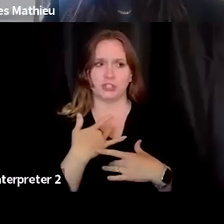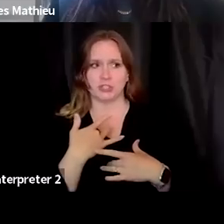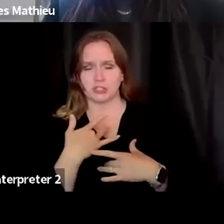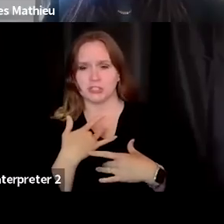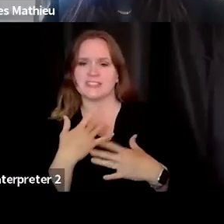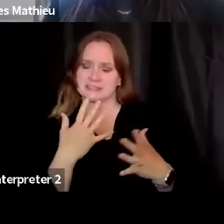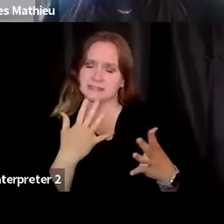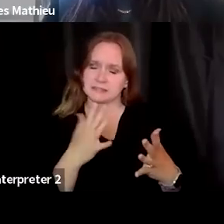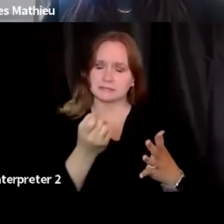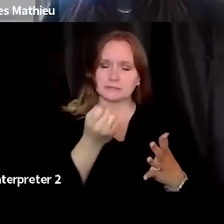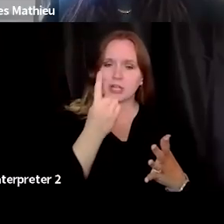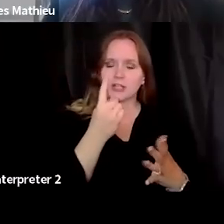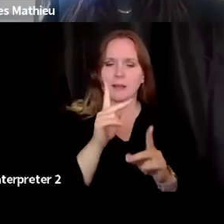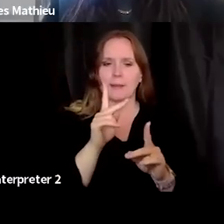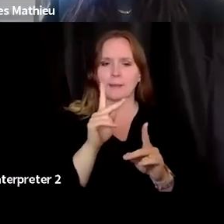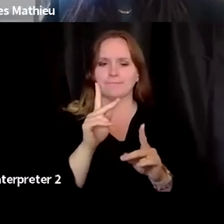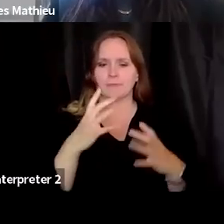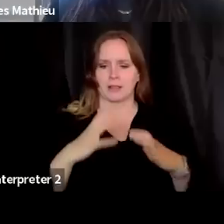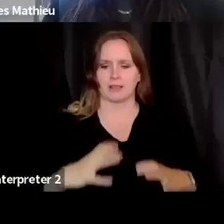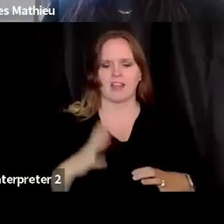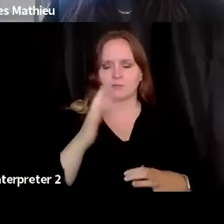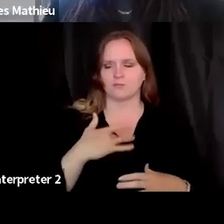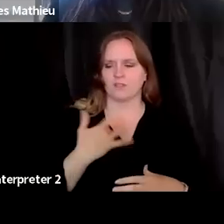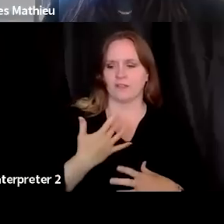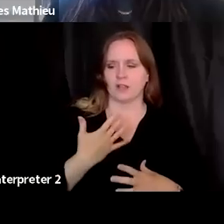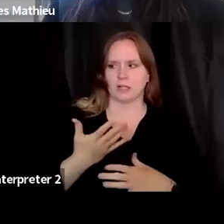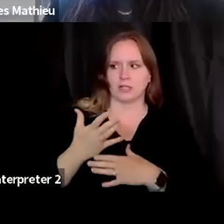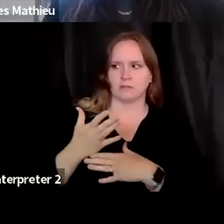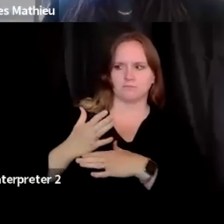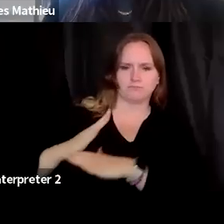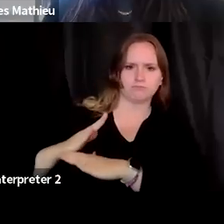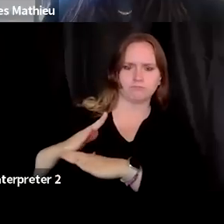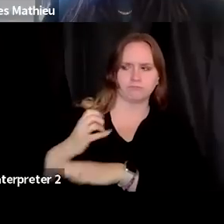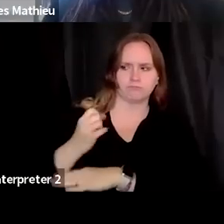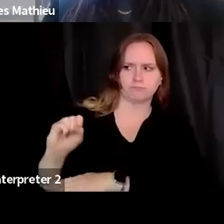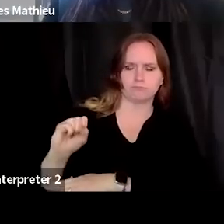or maybe some defensiveness. But I feel like that can also go a long way